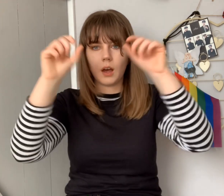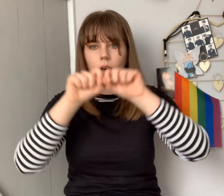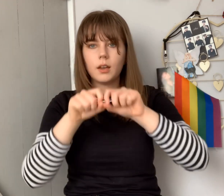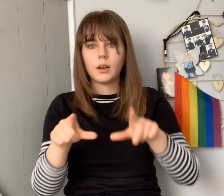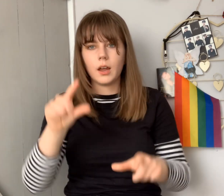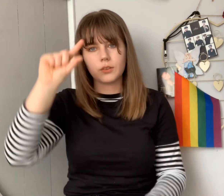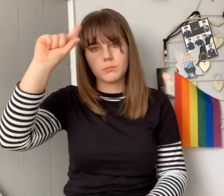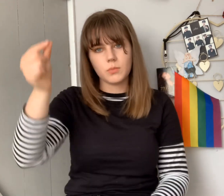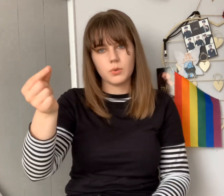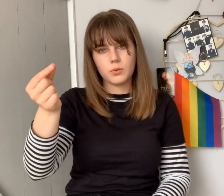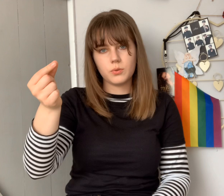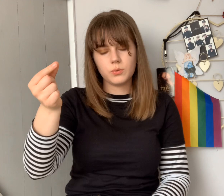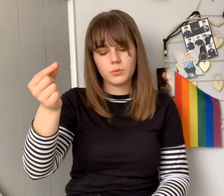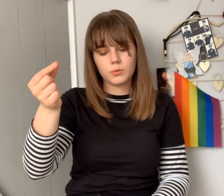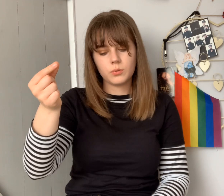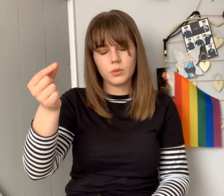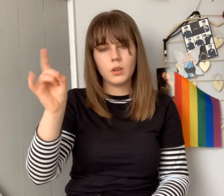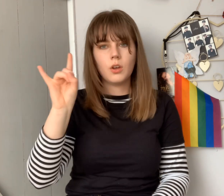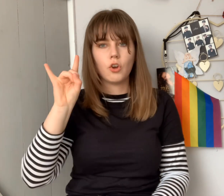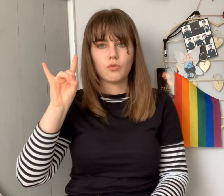"High like the moon"